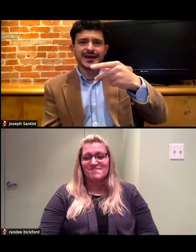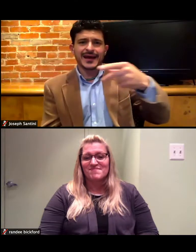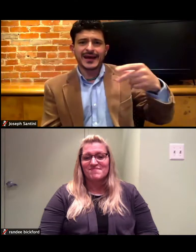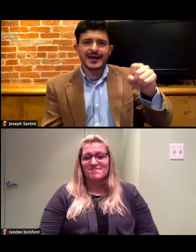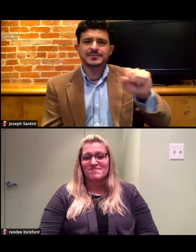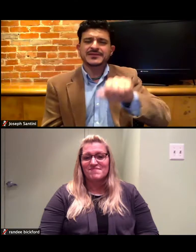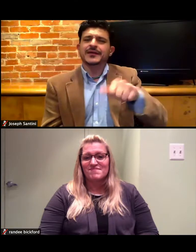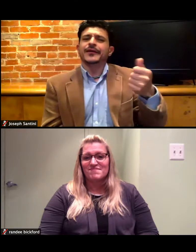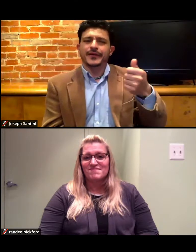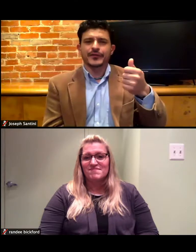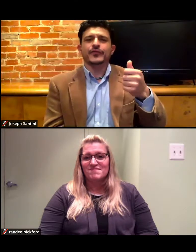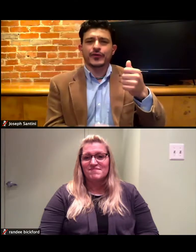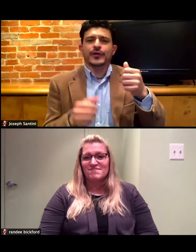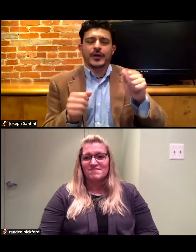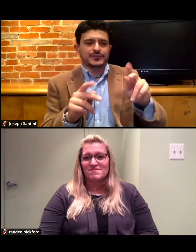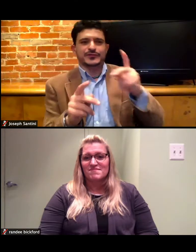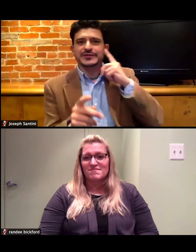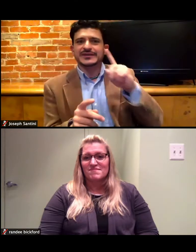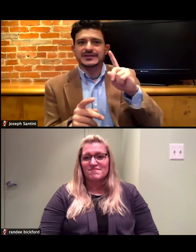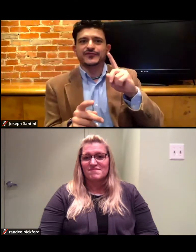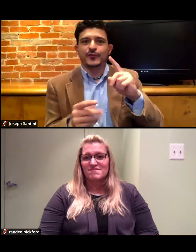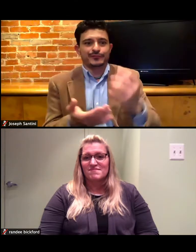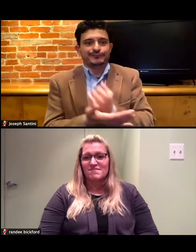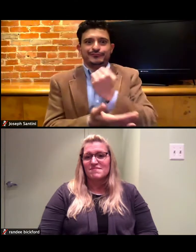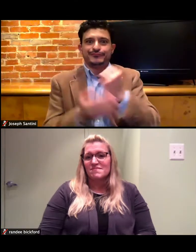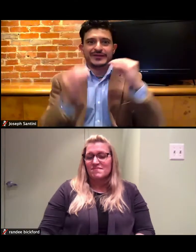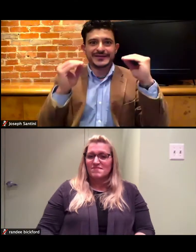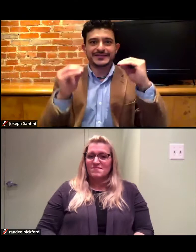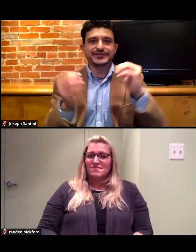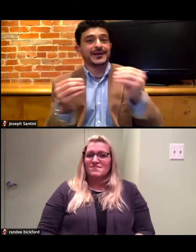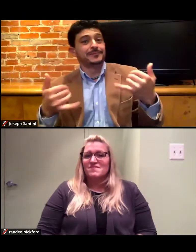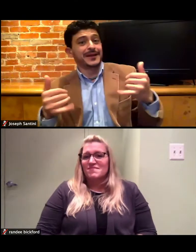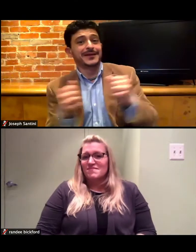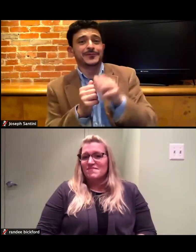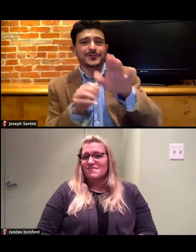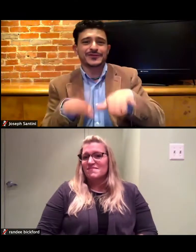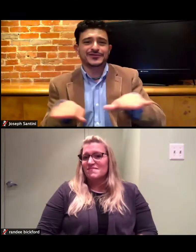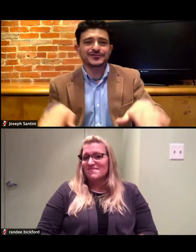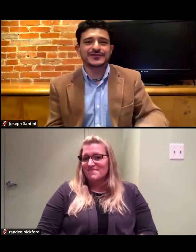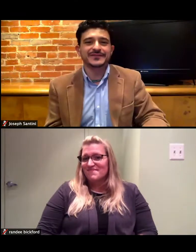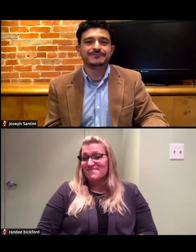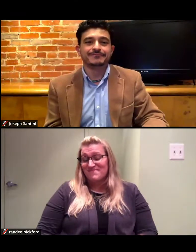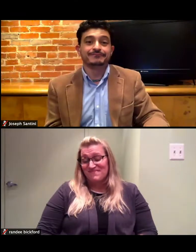of different resources and apps and programs that you can take advantage of